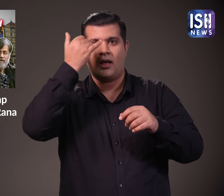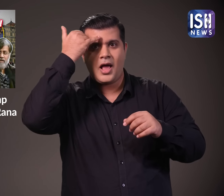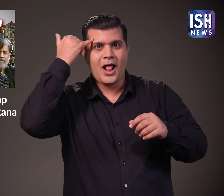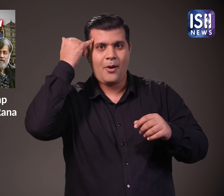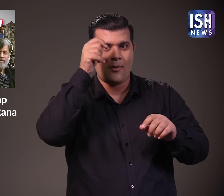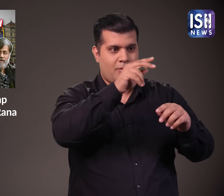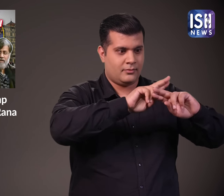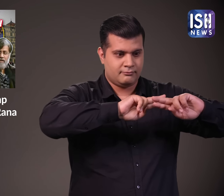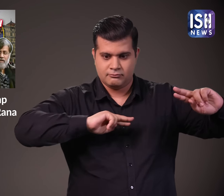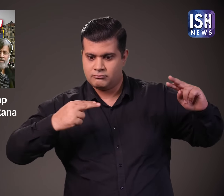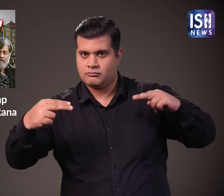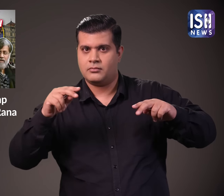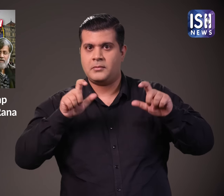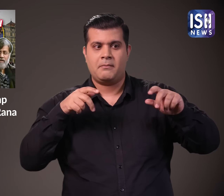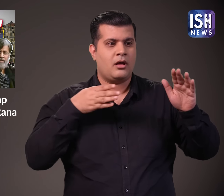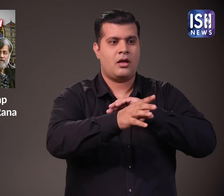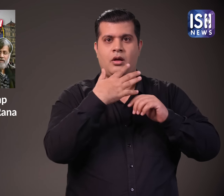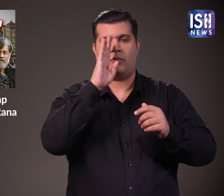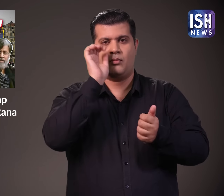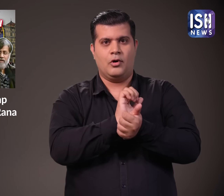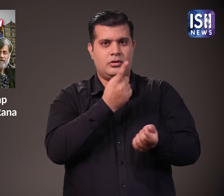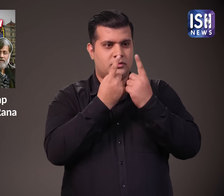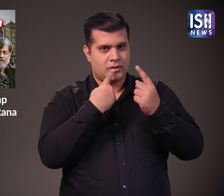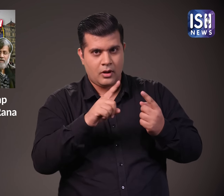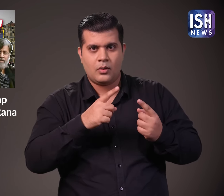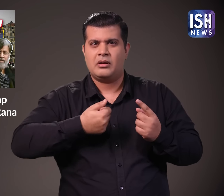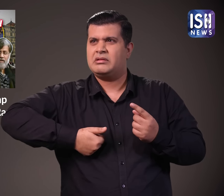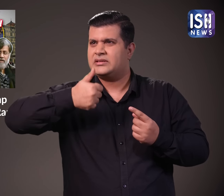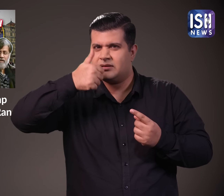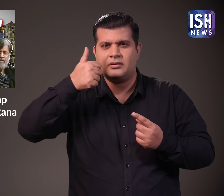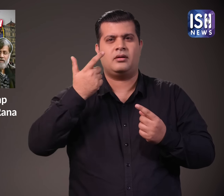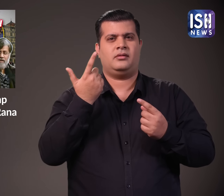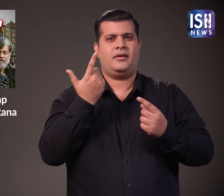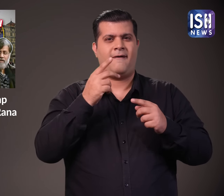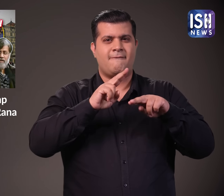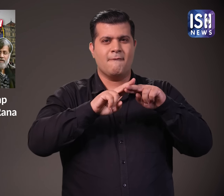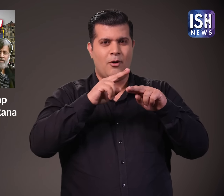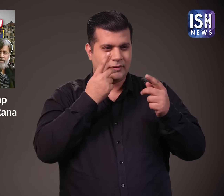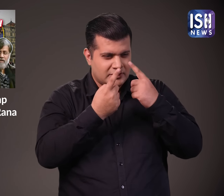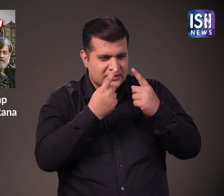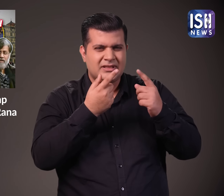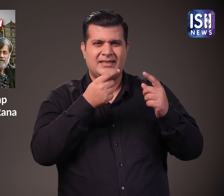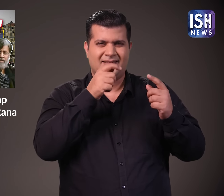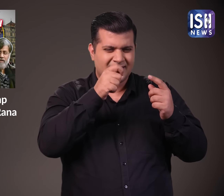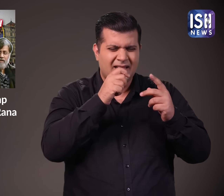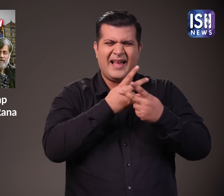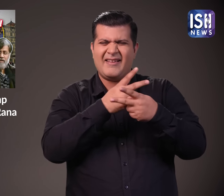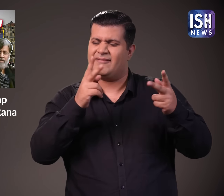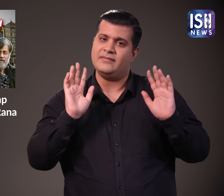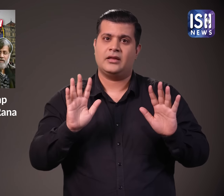the sites were still cordoned off by the police and forensic investigations were ongoing.